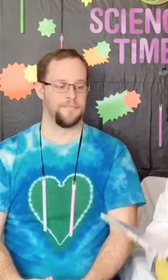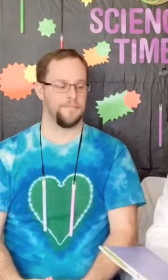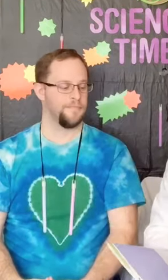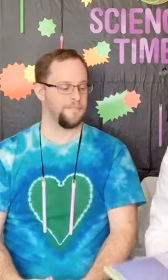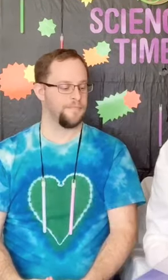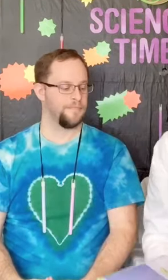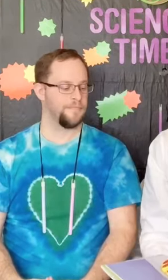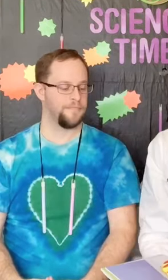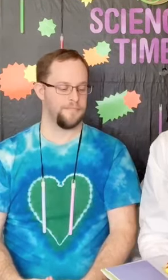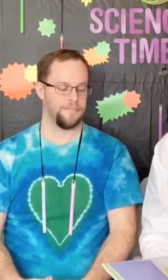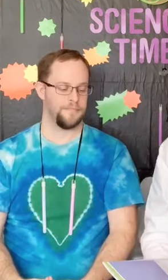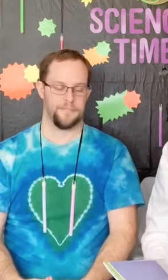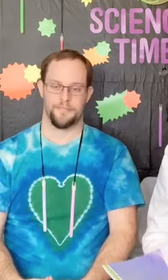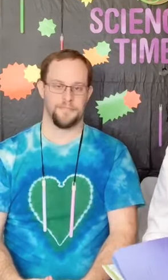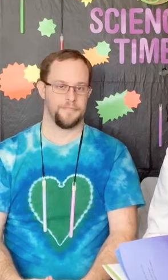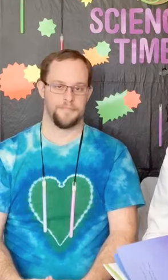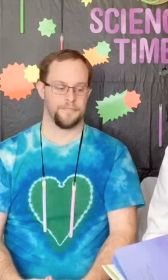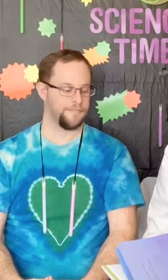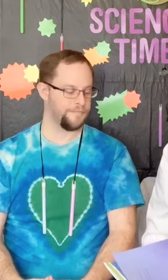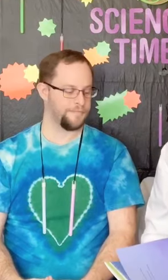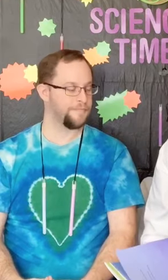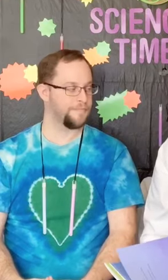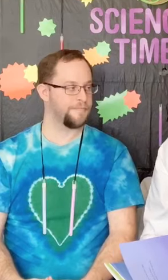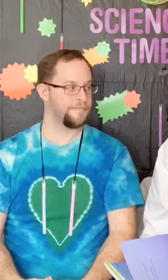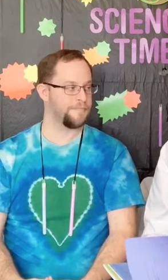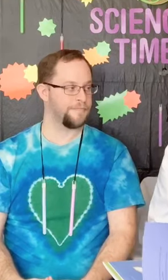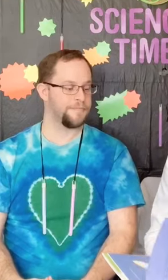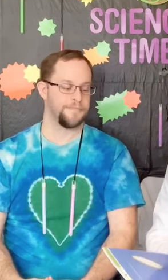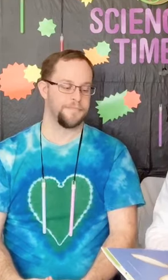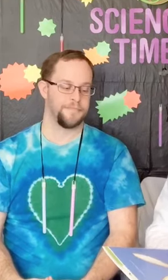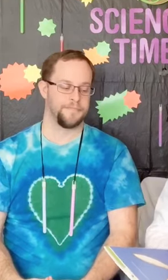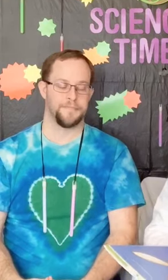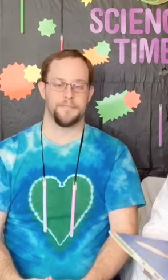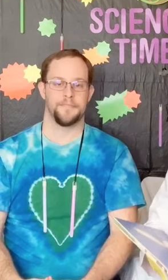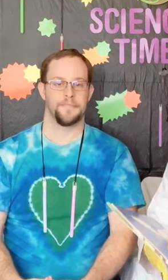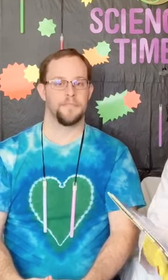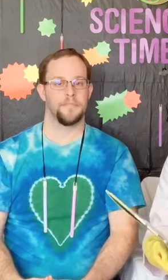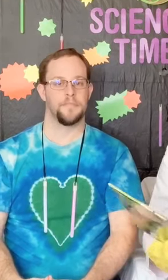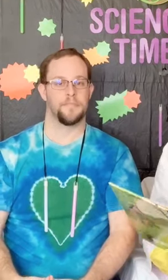Grandpa, trying to do their work, but they told her she's too little to do it.